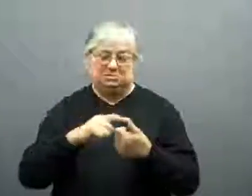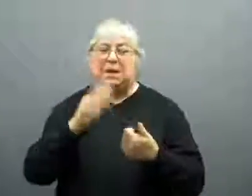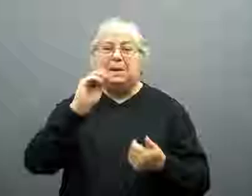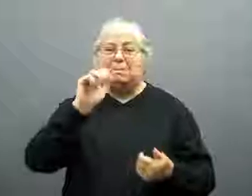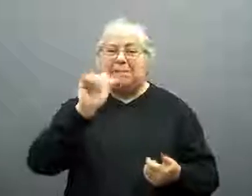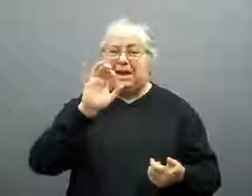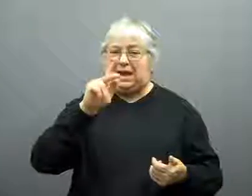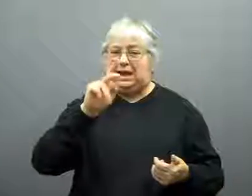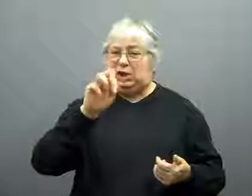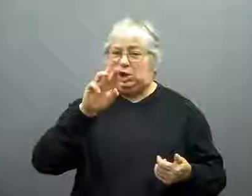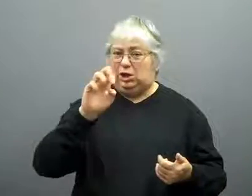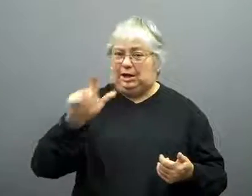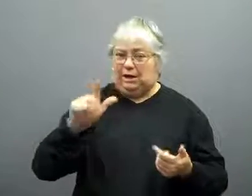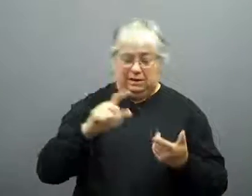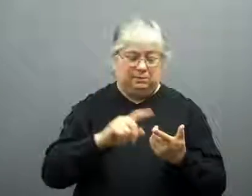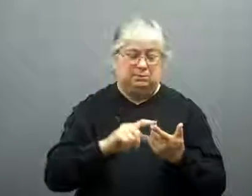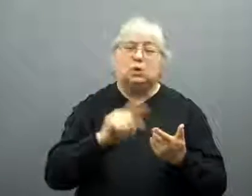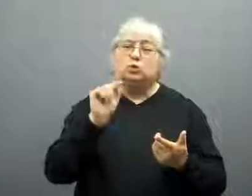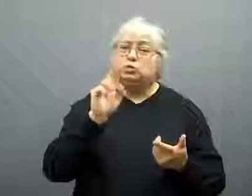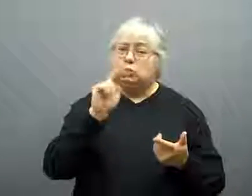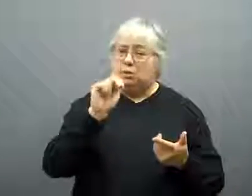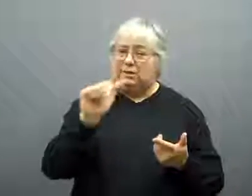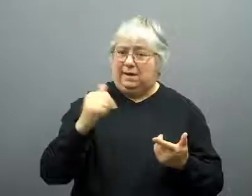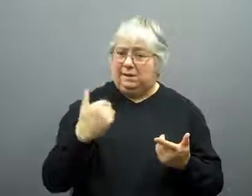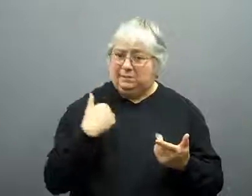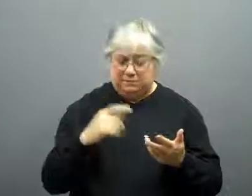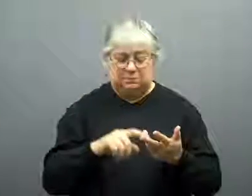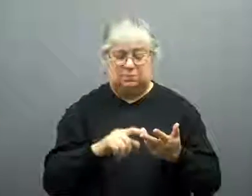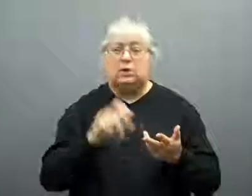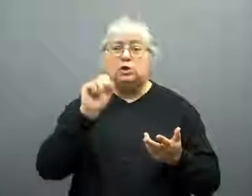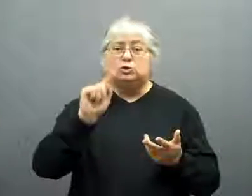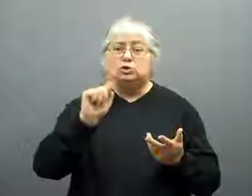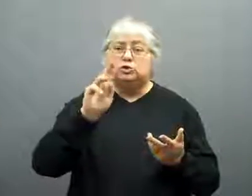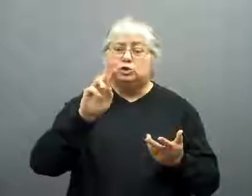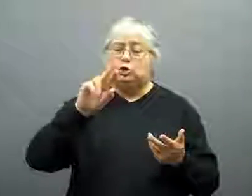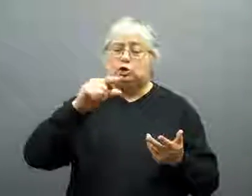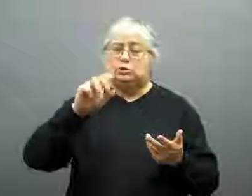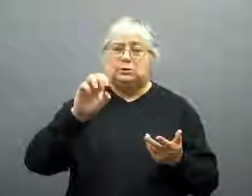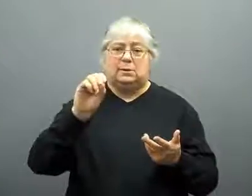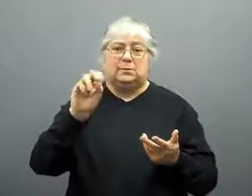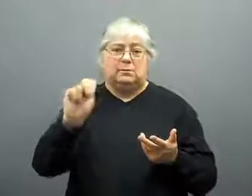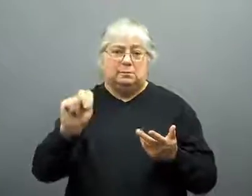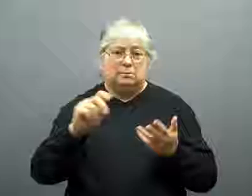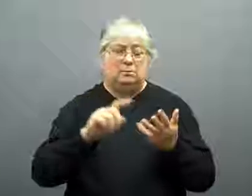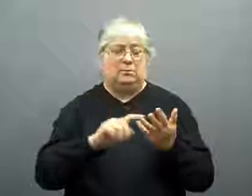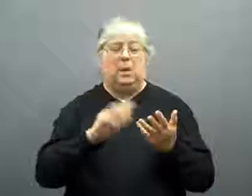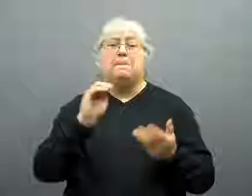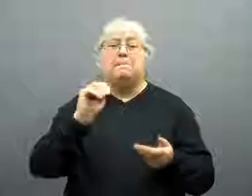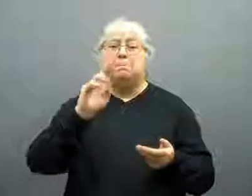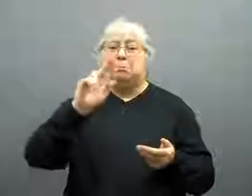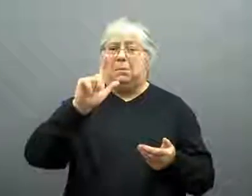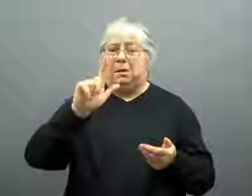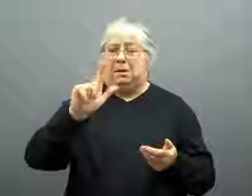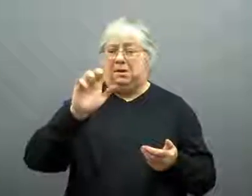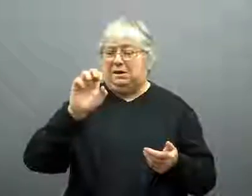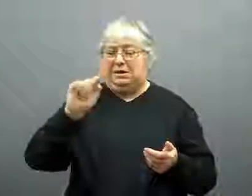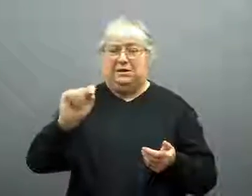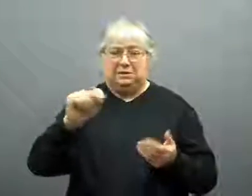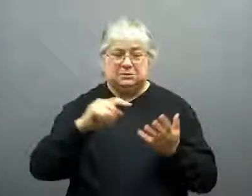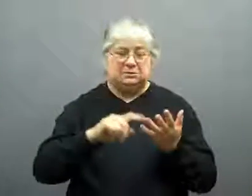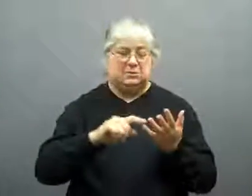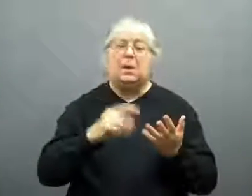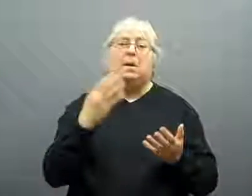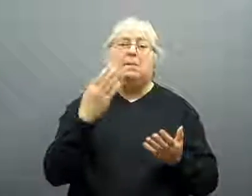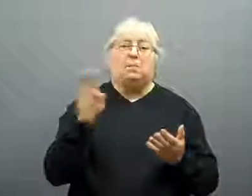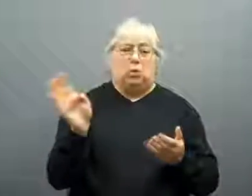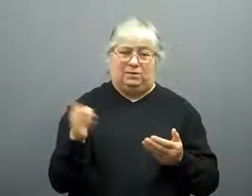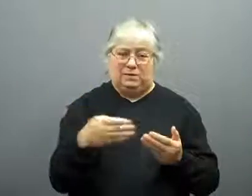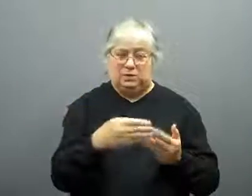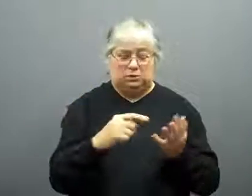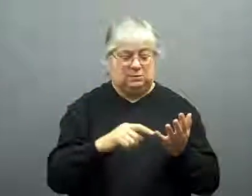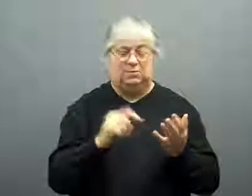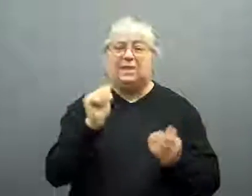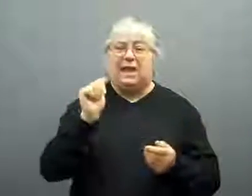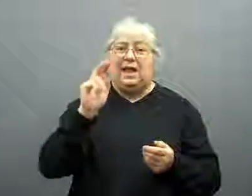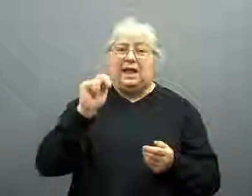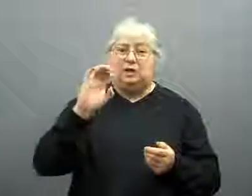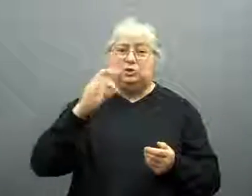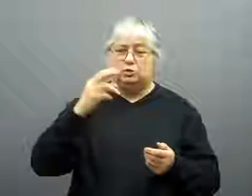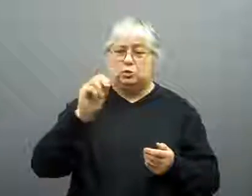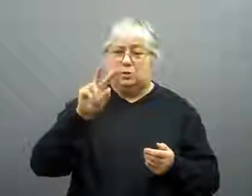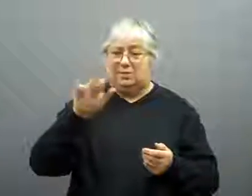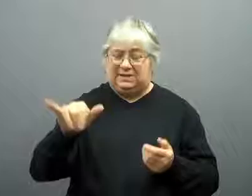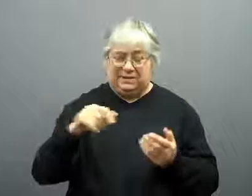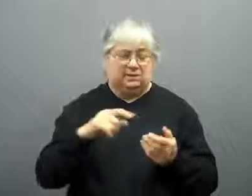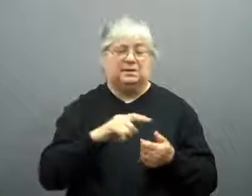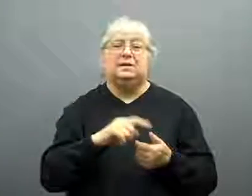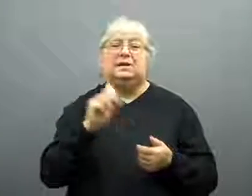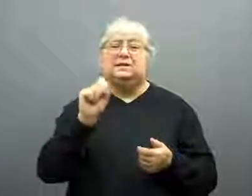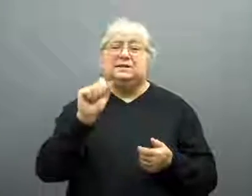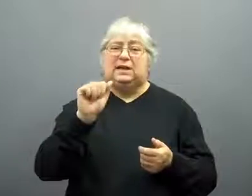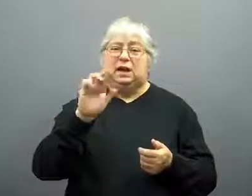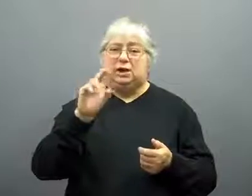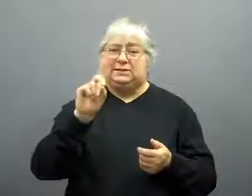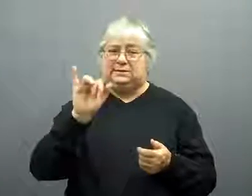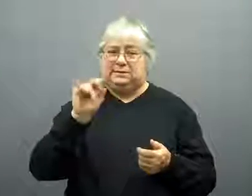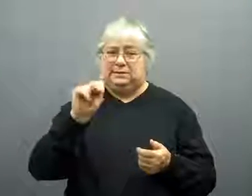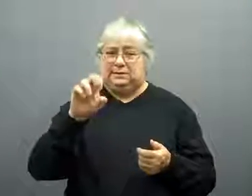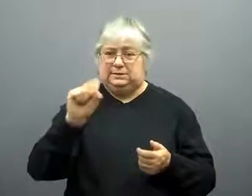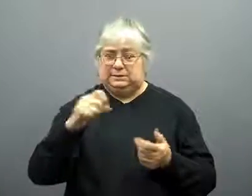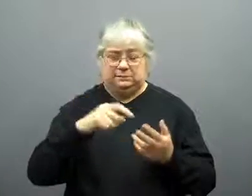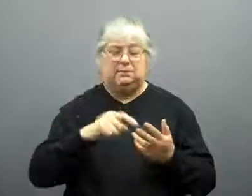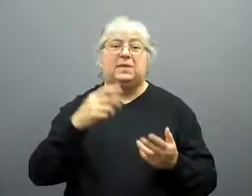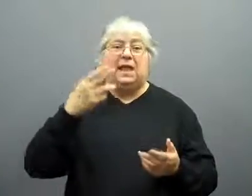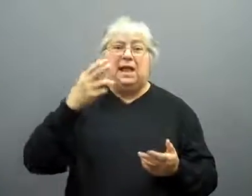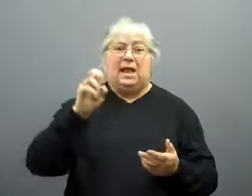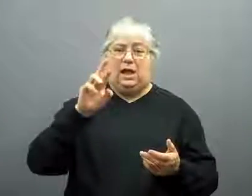They are mackerel, tuna, sturgeon, mullet, bluefish, anchovies,